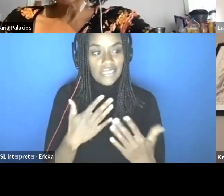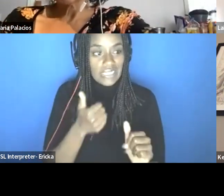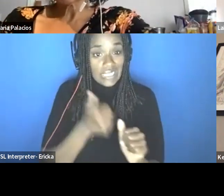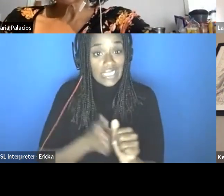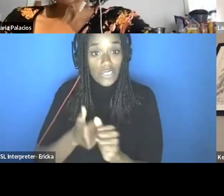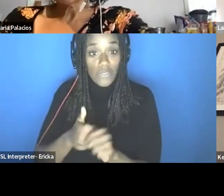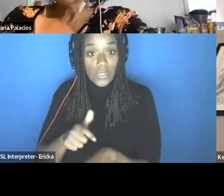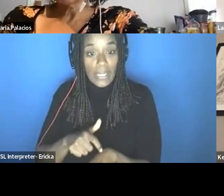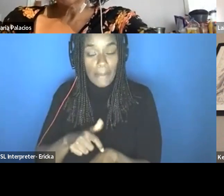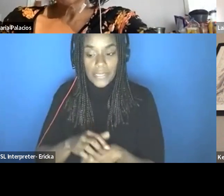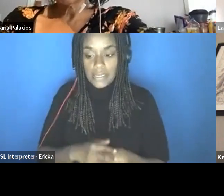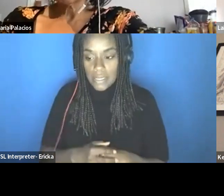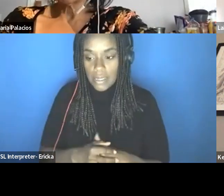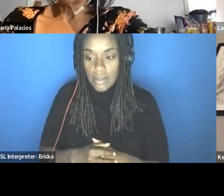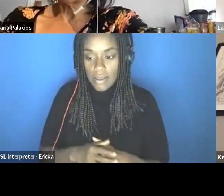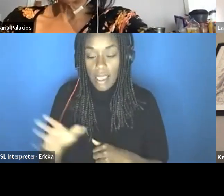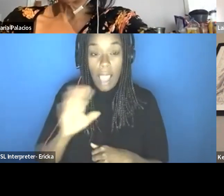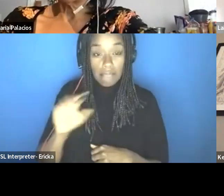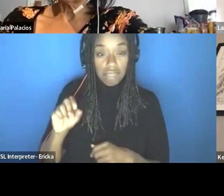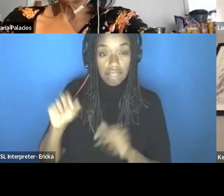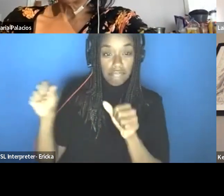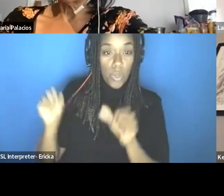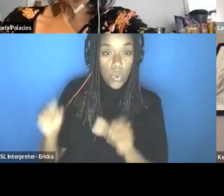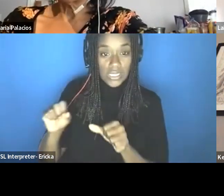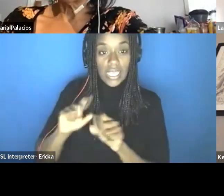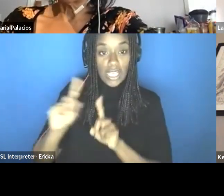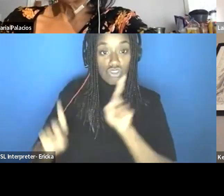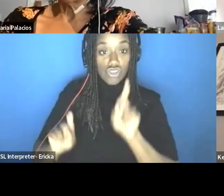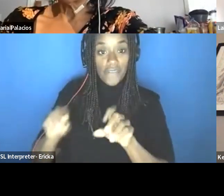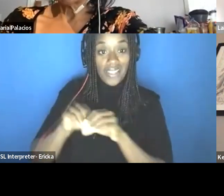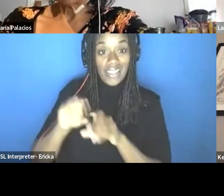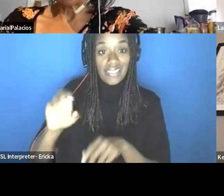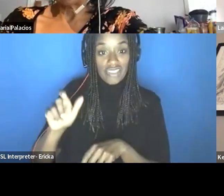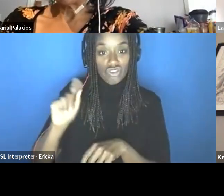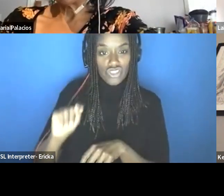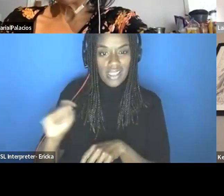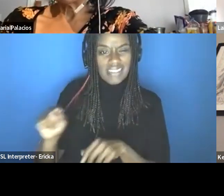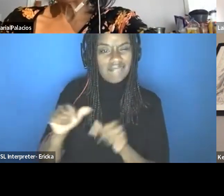I really thank you for each of those times.